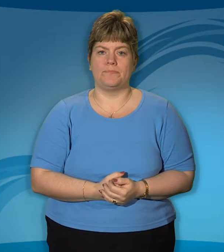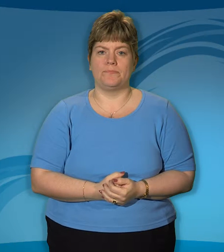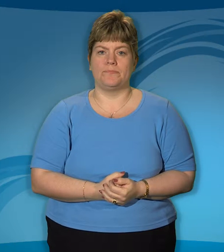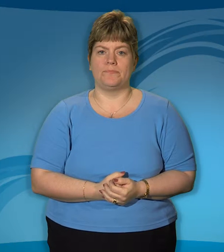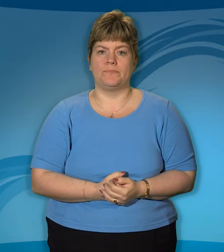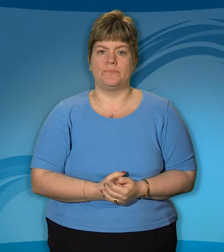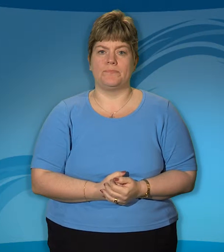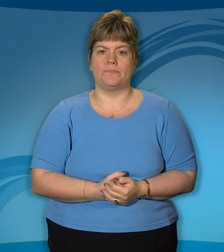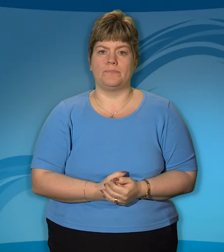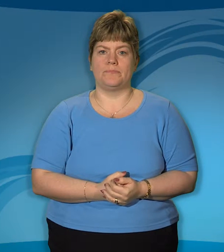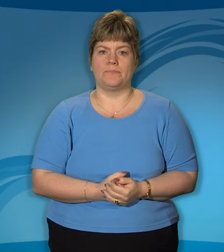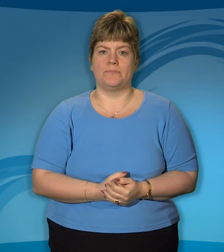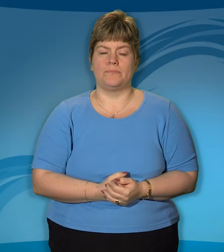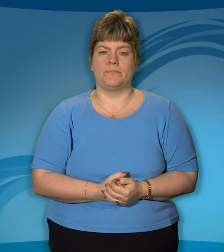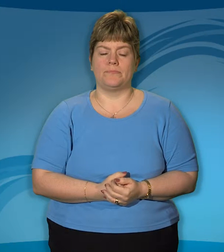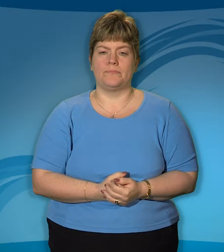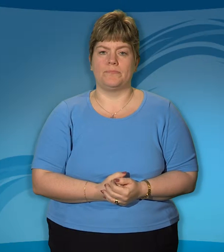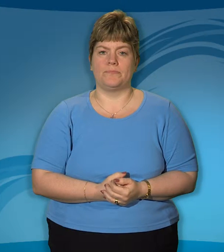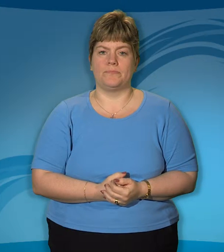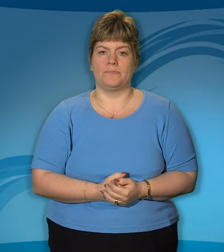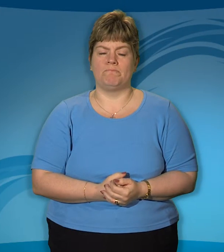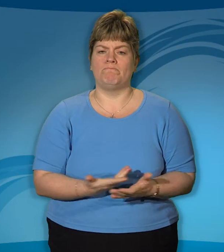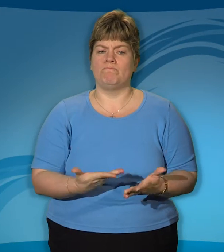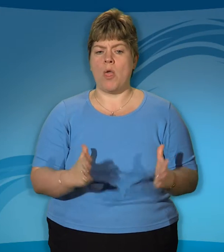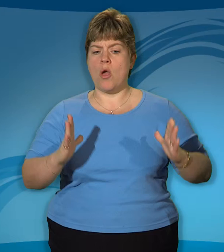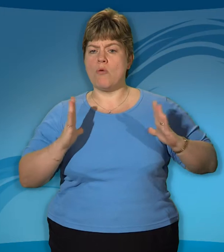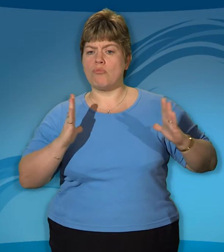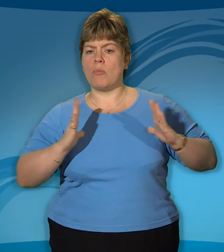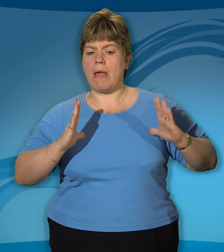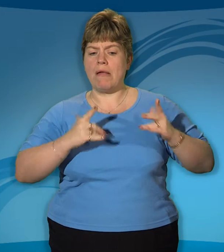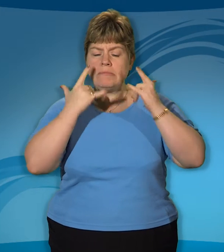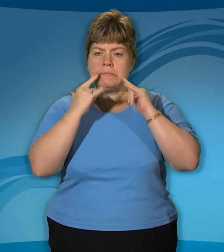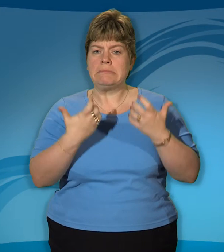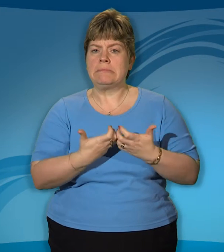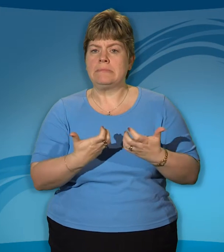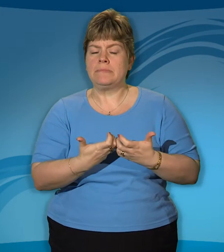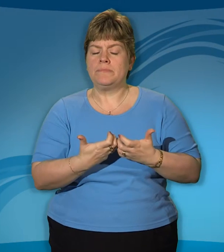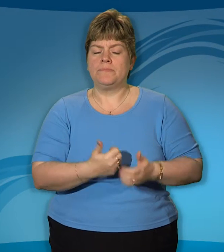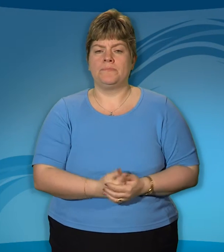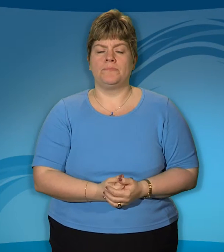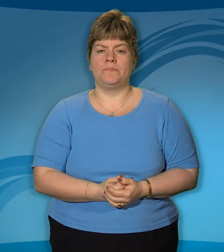charge directly to the base of the polyp. Getting ready for the procedure